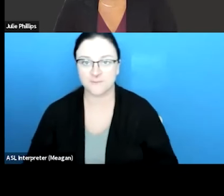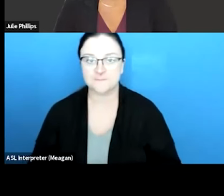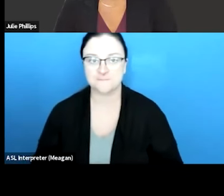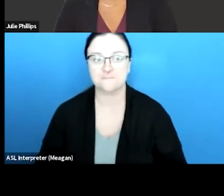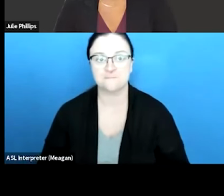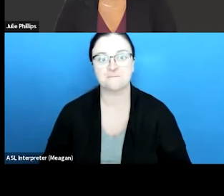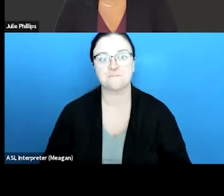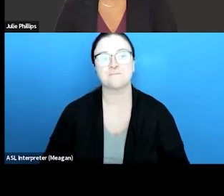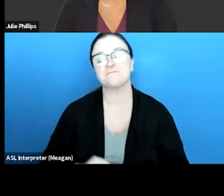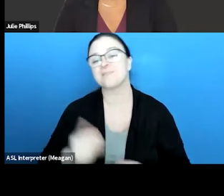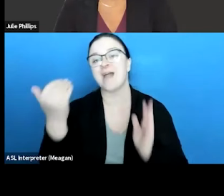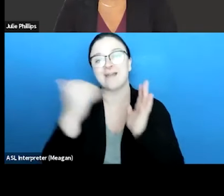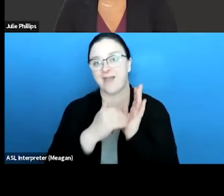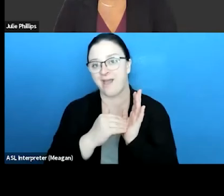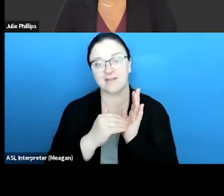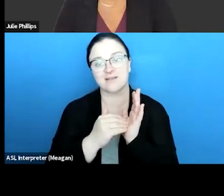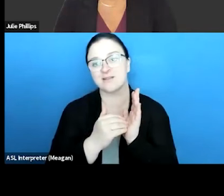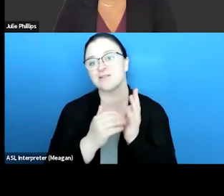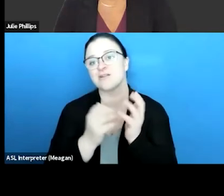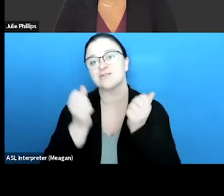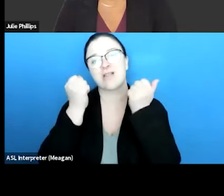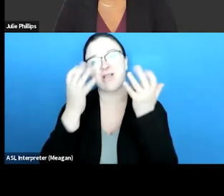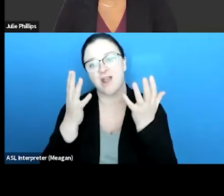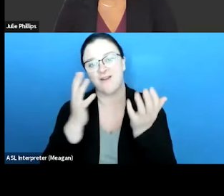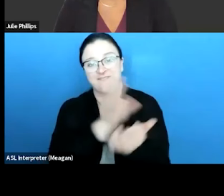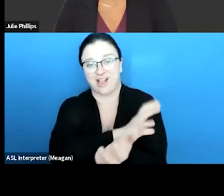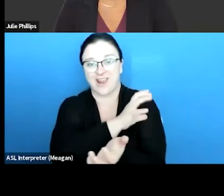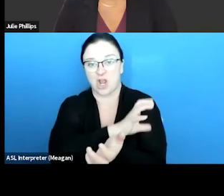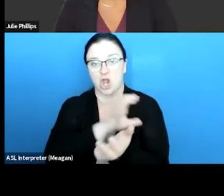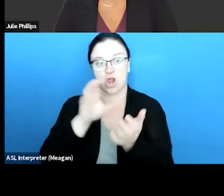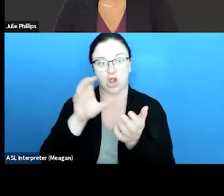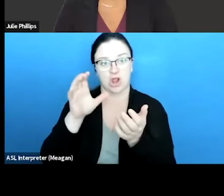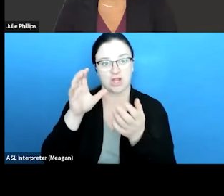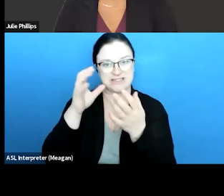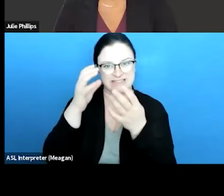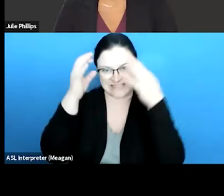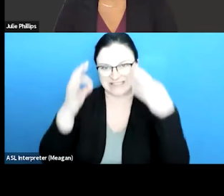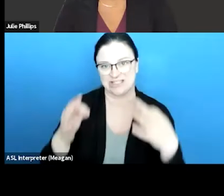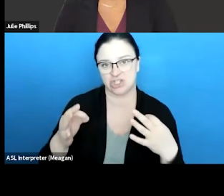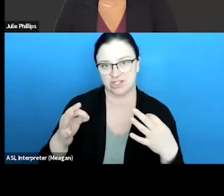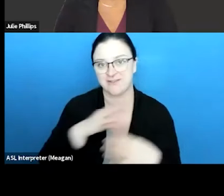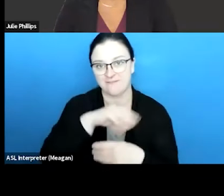And again, there's a lot of clinical judgment that goes into this, and there are